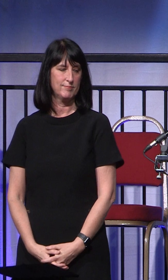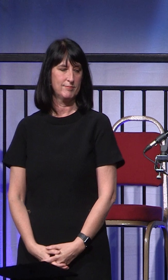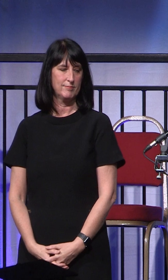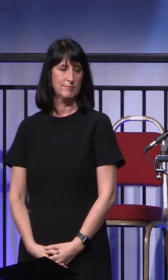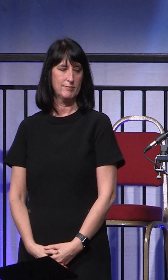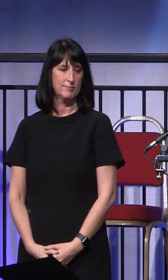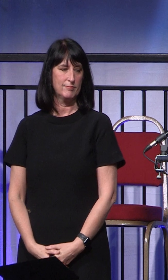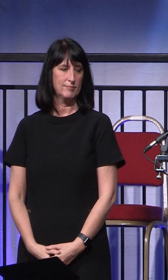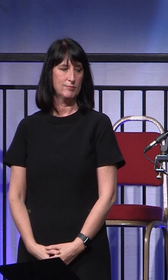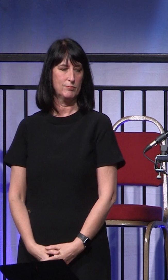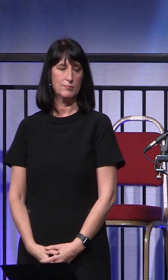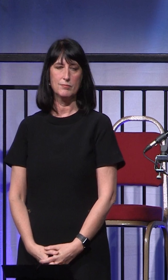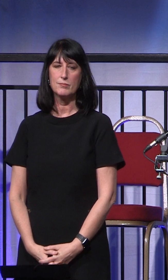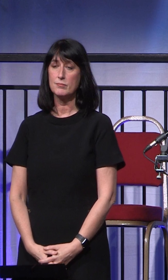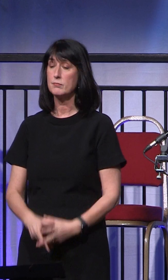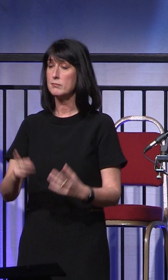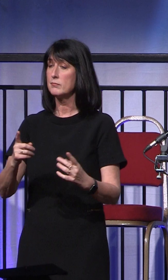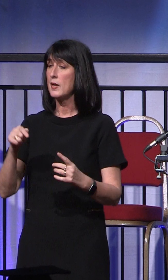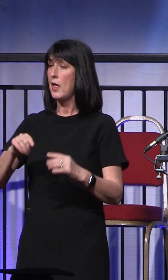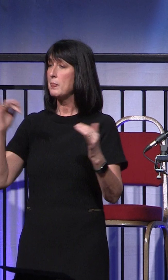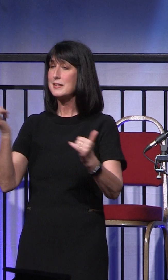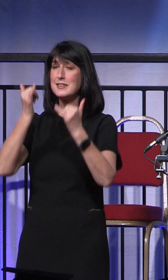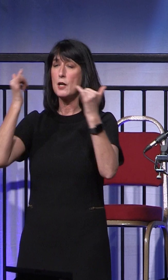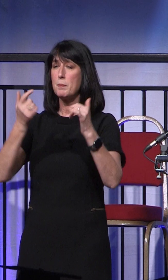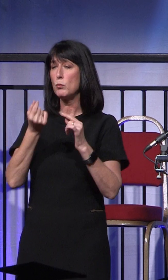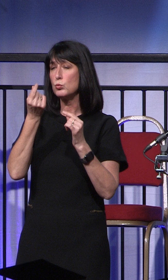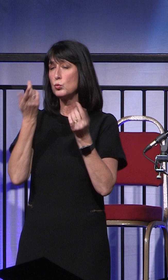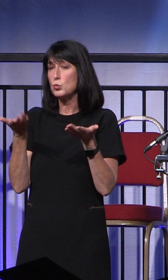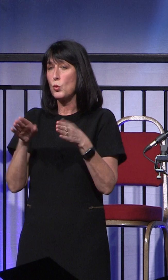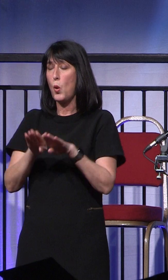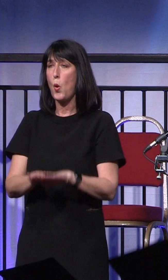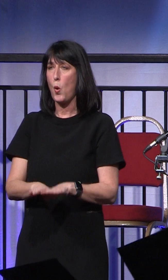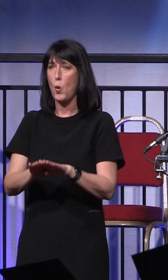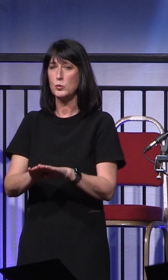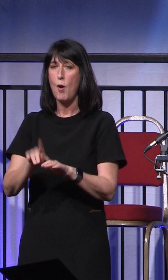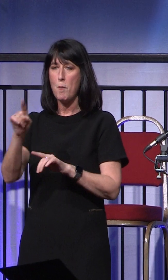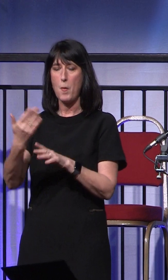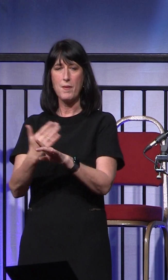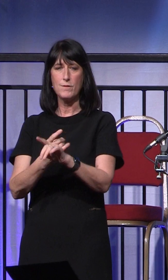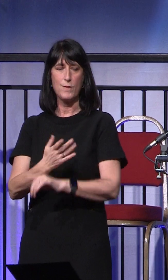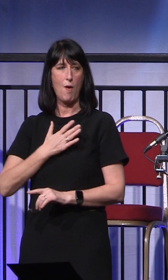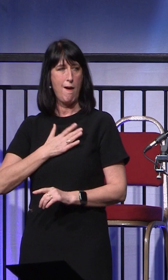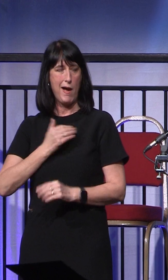as we bring this ceremony to a close I would like to thank everyone who's been